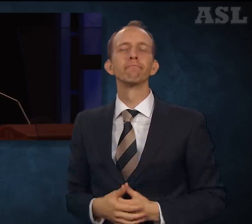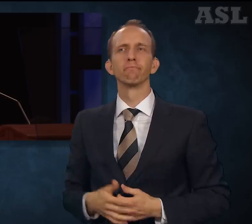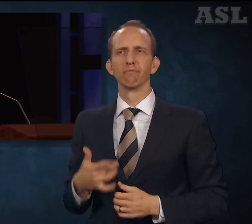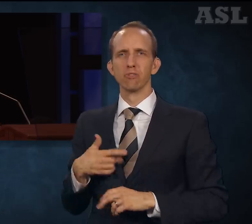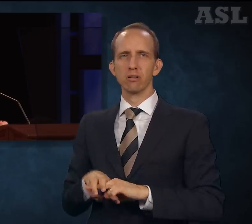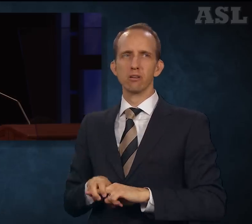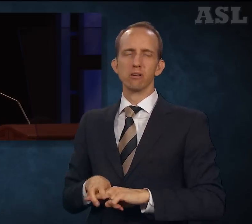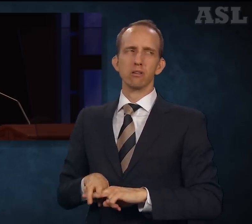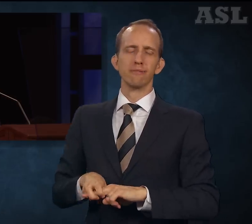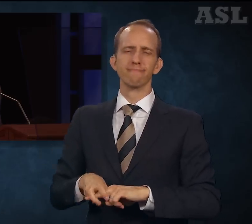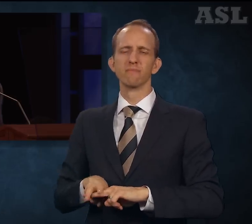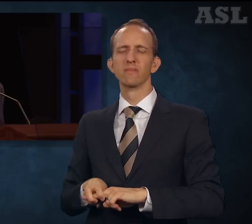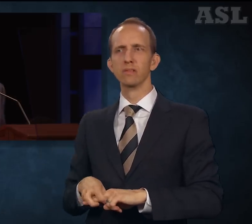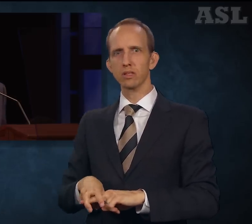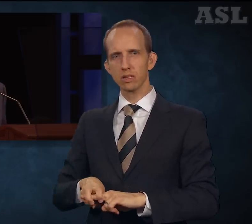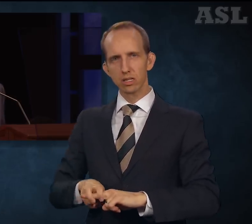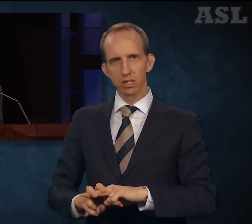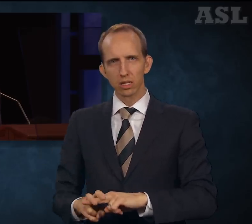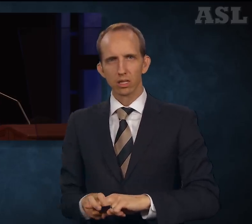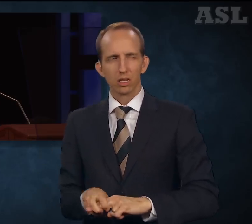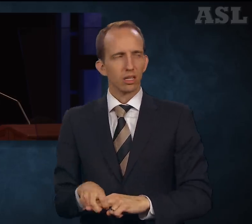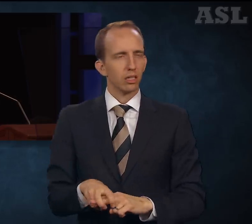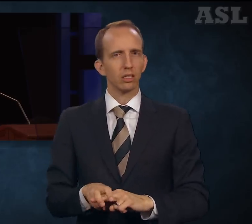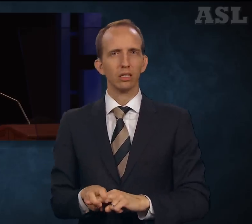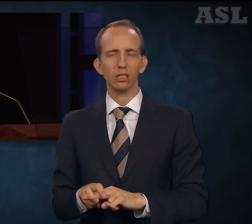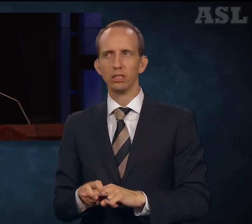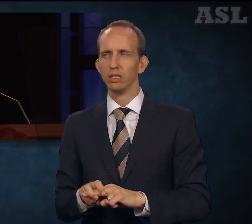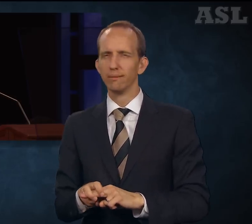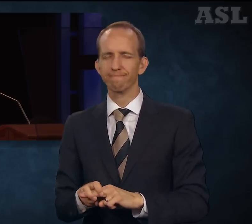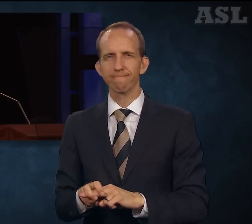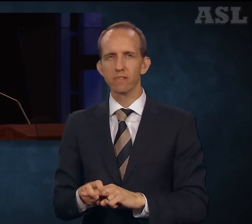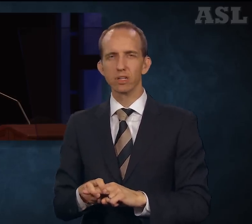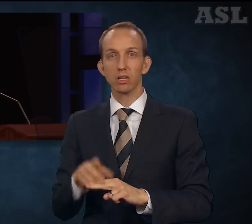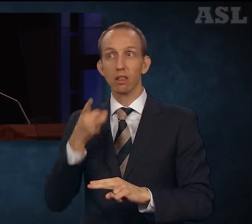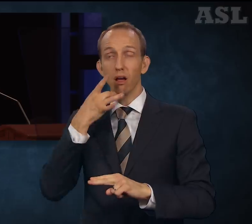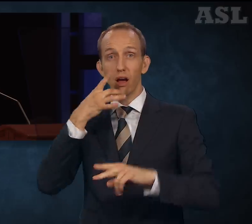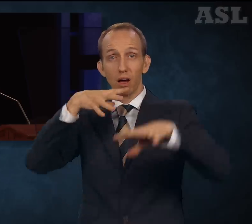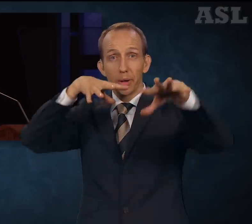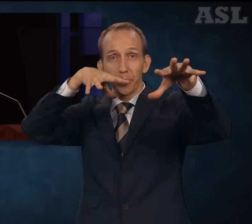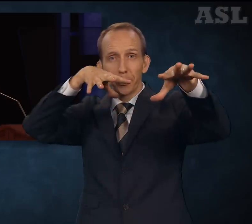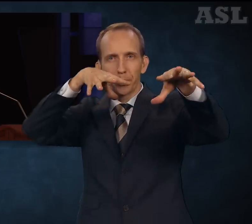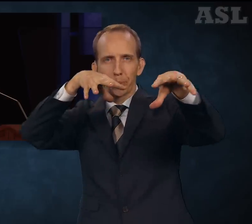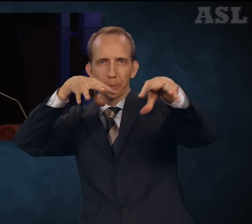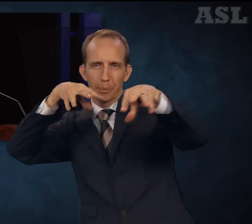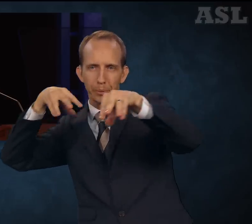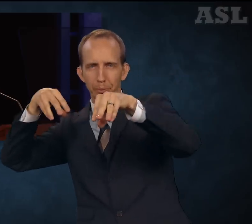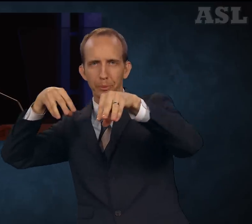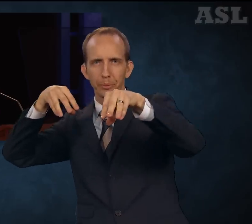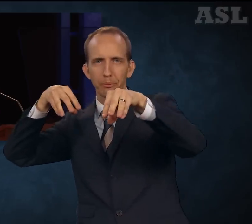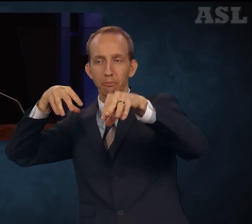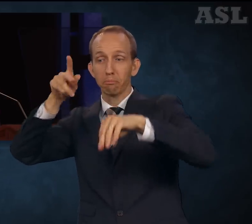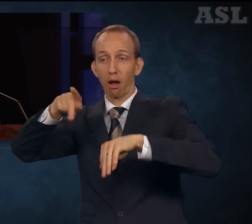ALWAYS SAT AT THESE PROFESSIONAL MEETINGS--AT THE FRONT OF THE ROOM. AS THE MEETING PROCEEDED, HOWEVER, I BECAME